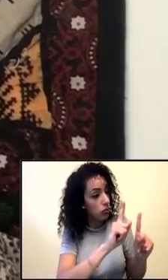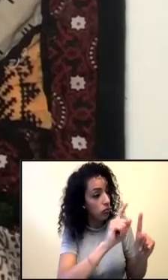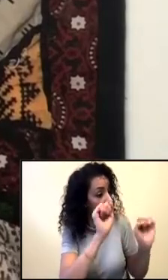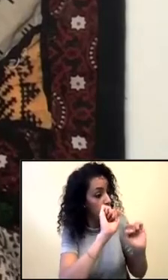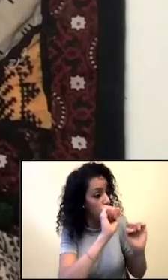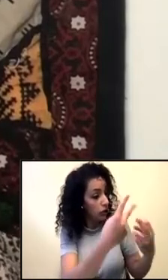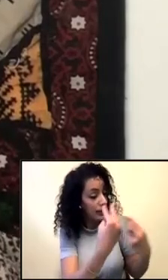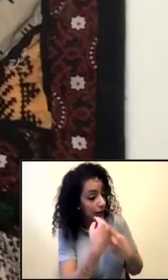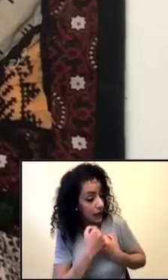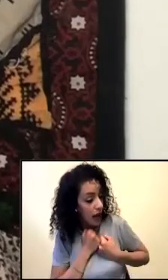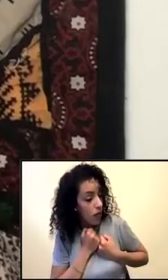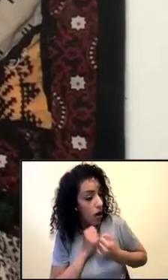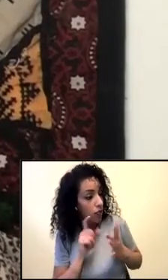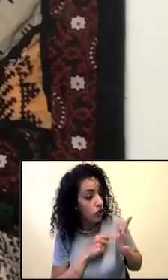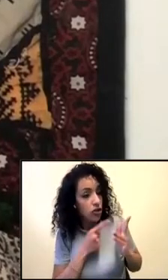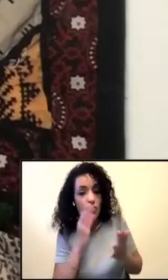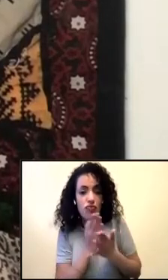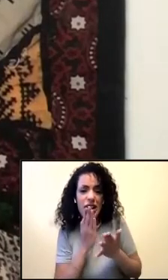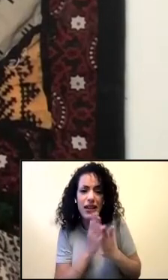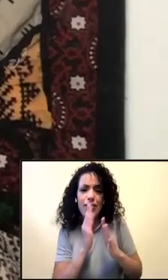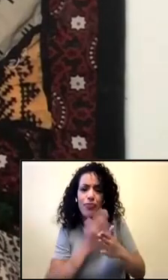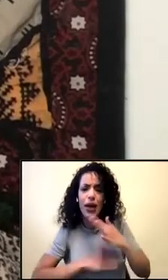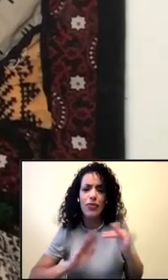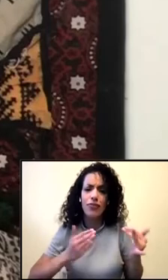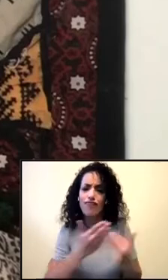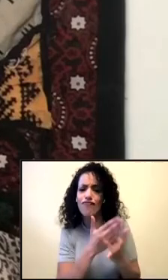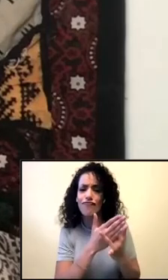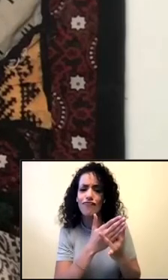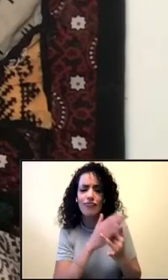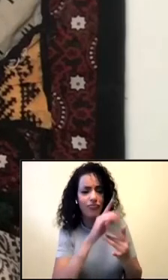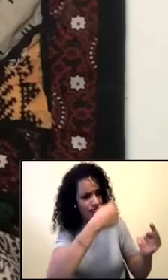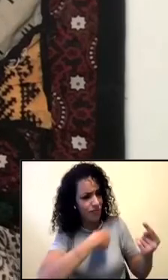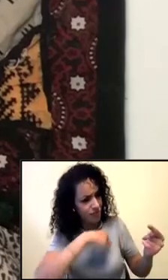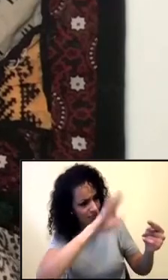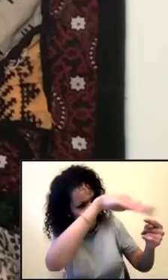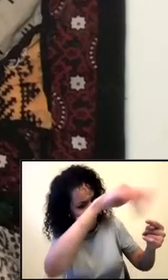know just be a bit disruptive just say look yeah we're here, you can deny us as much as